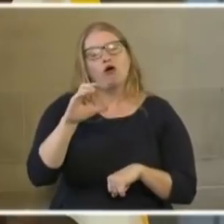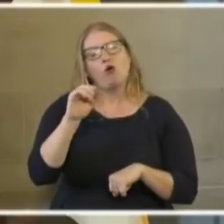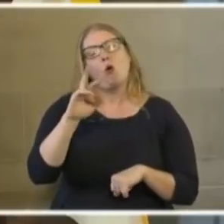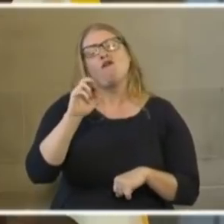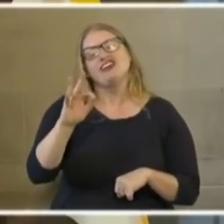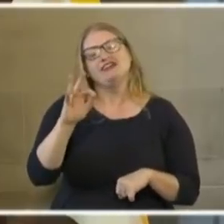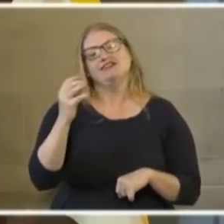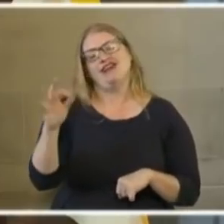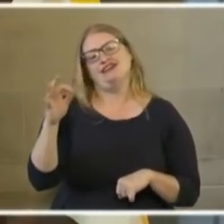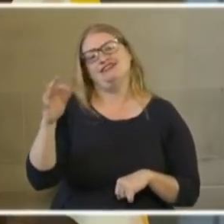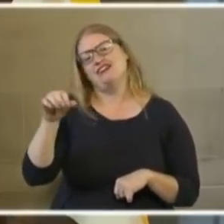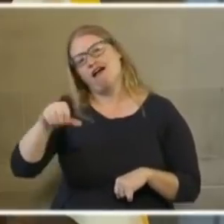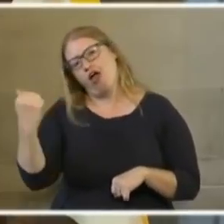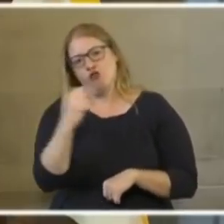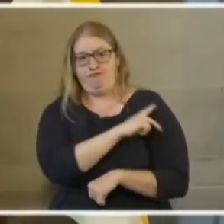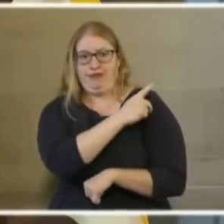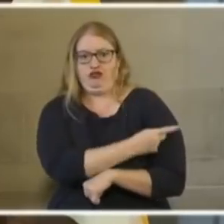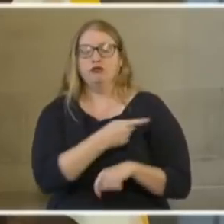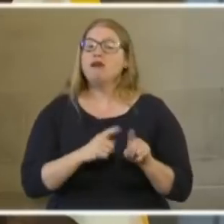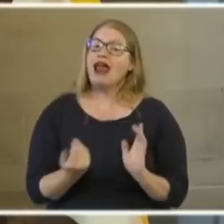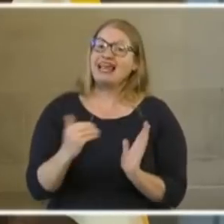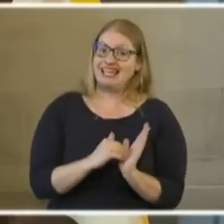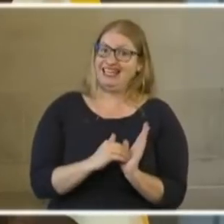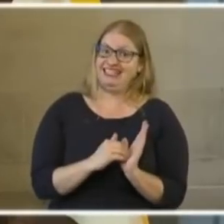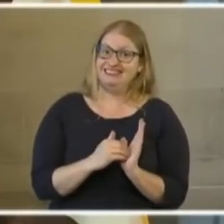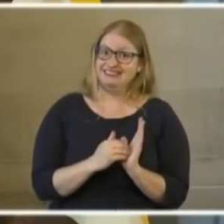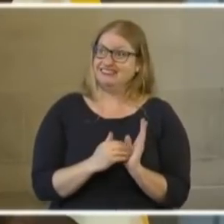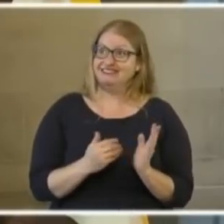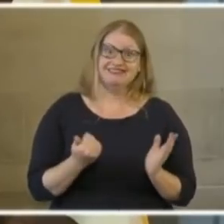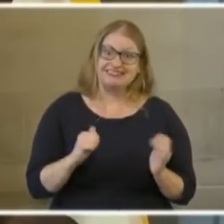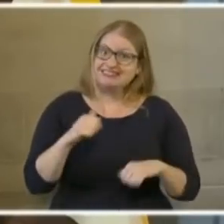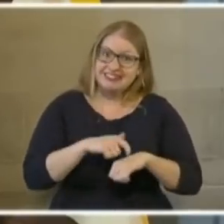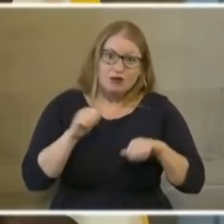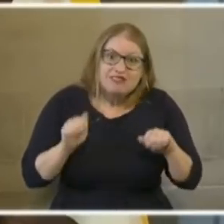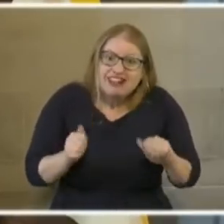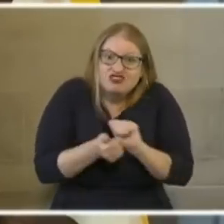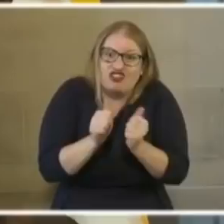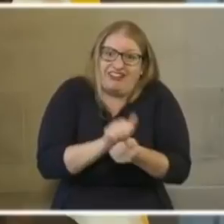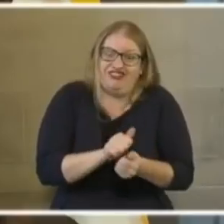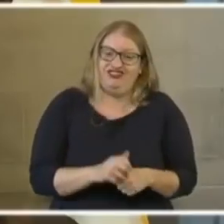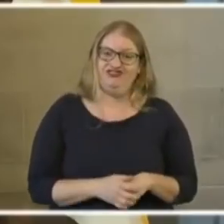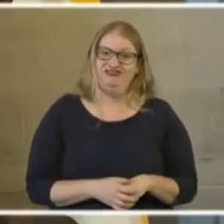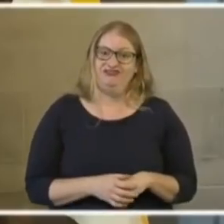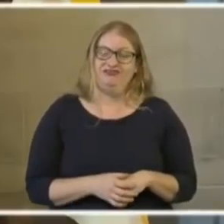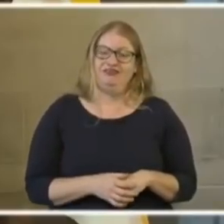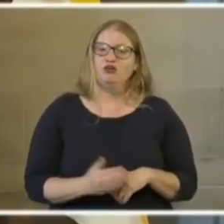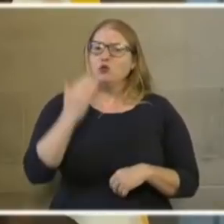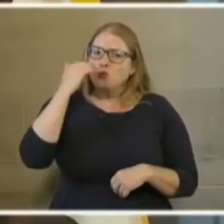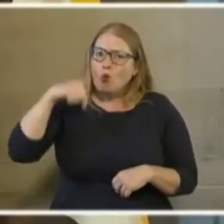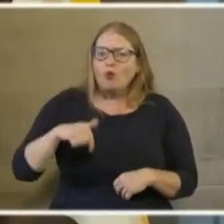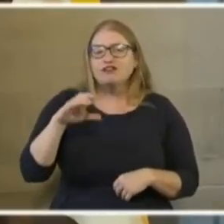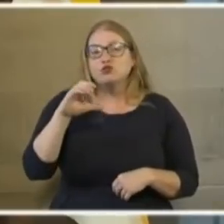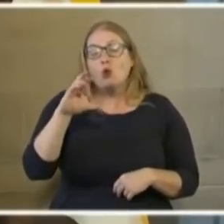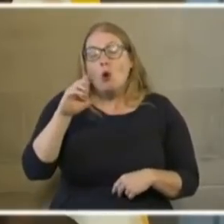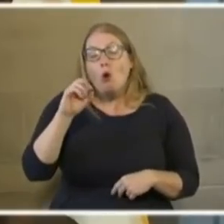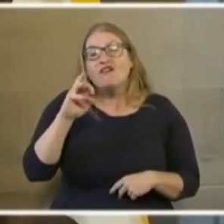5% OF ACUTE BEDS ARE AVAILABLE IN 30% OF ICU BEDS ARE AVAILABLE. FOR COVID-19 AND OTHER PATIENTS.